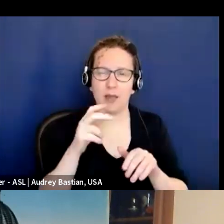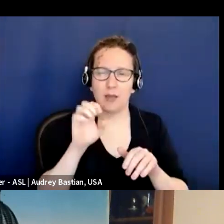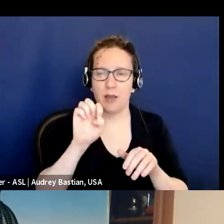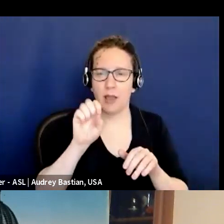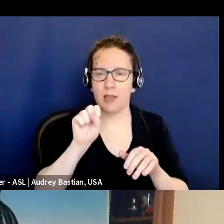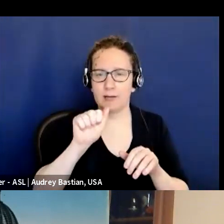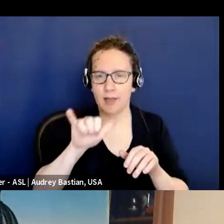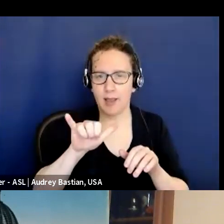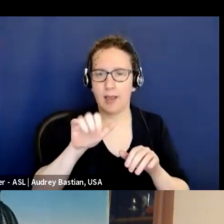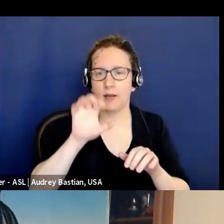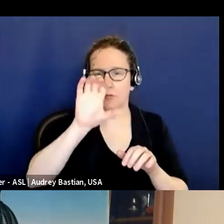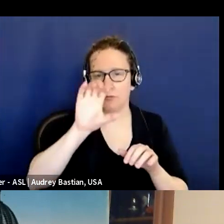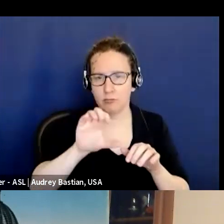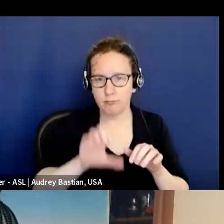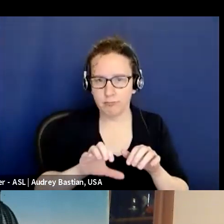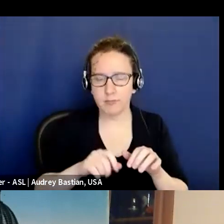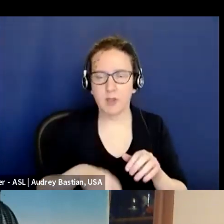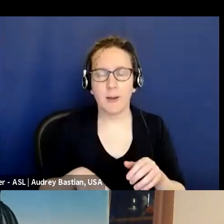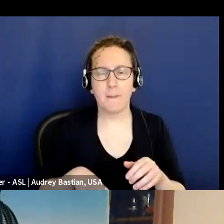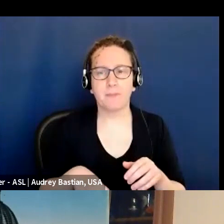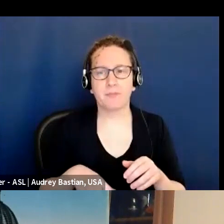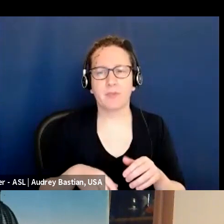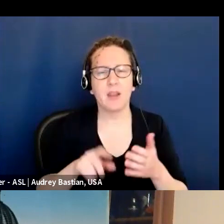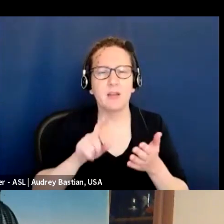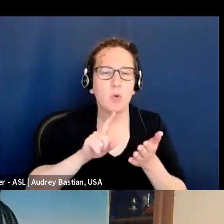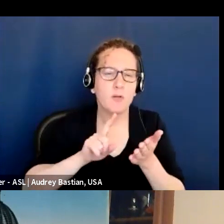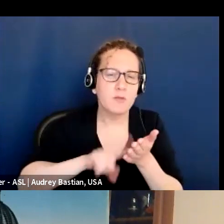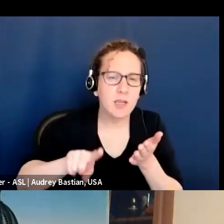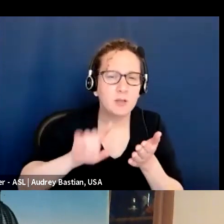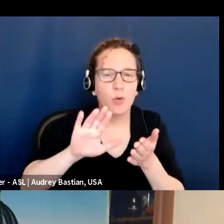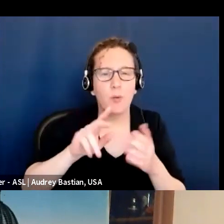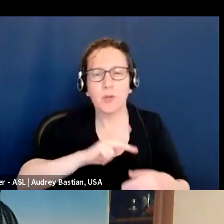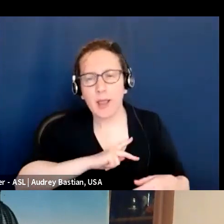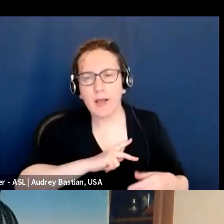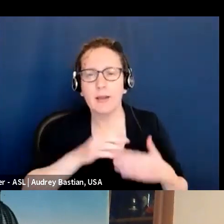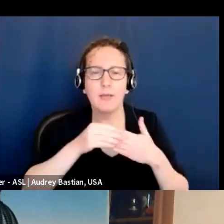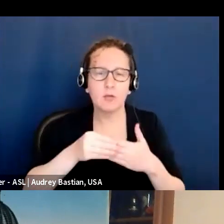which checks your personality, your leadership skills and so on.